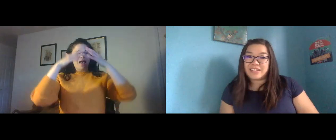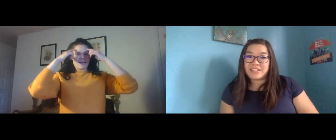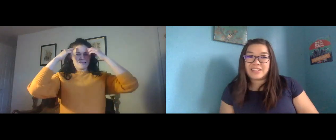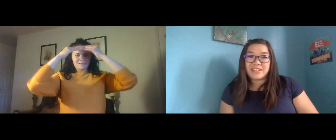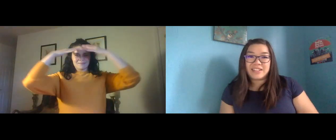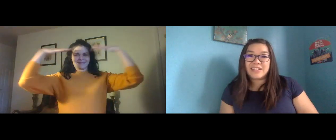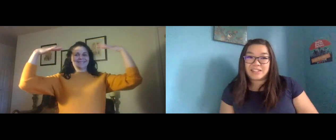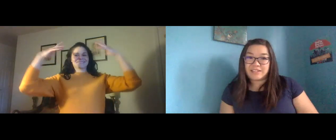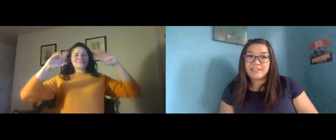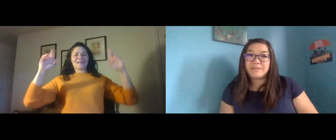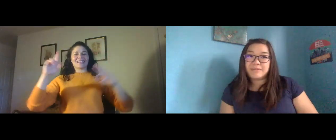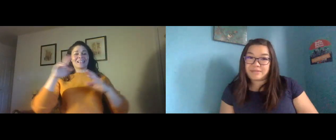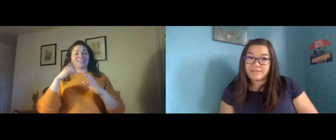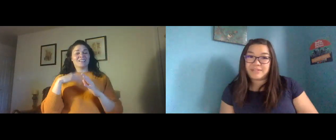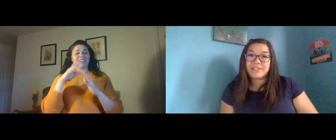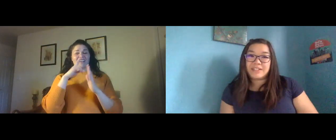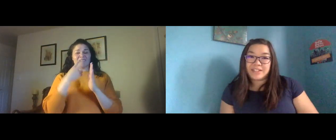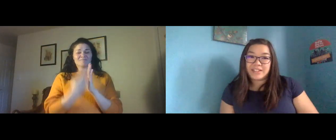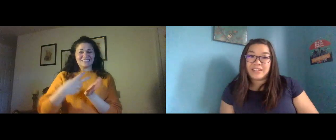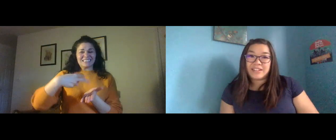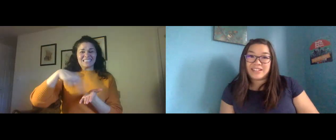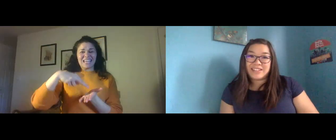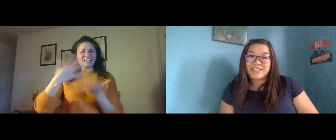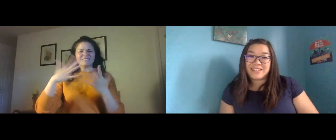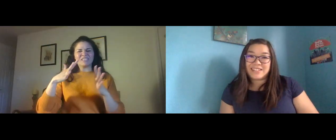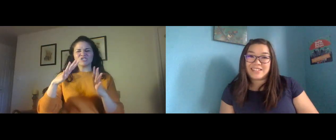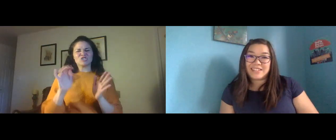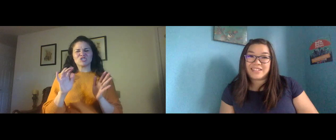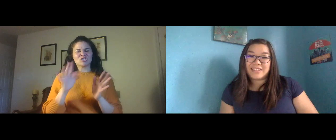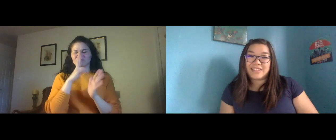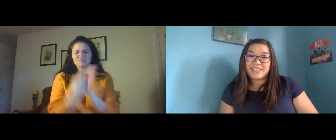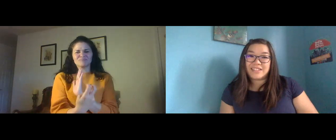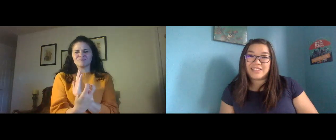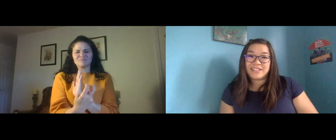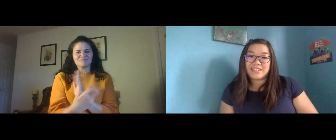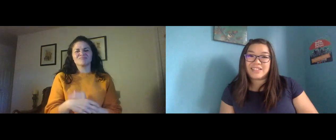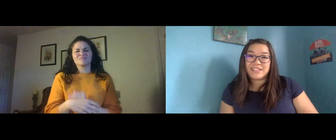A: --when I was around two and a half, three years old. All of which set the foundation, expanded, and ultimately primed, my mind.